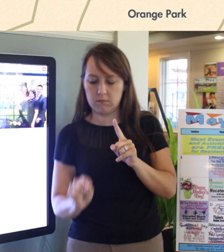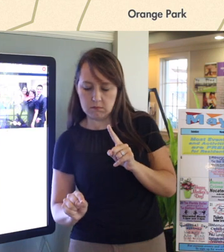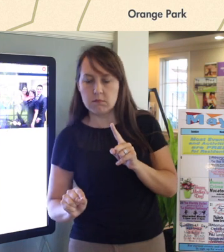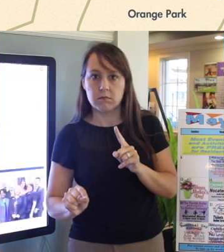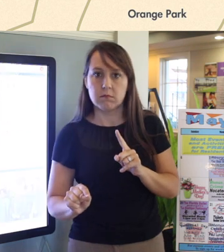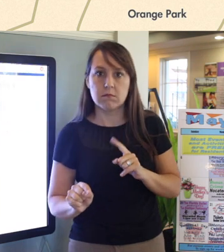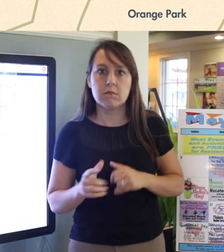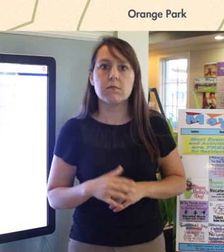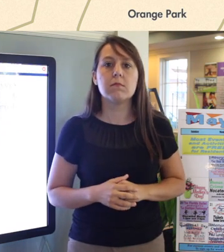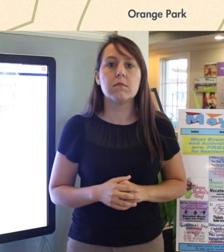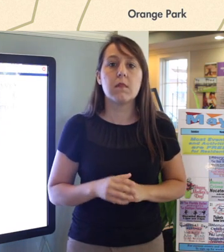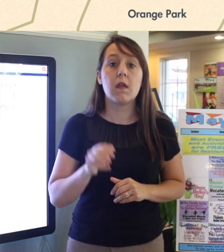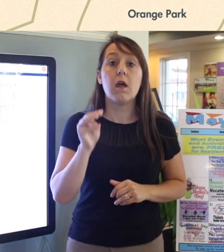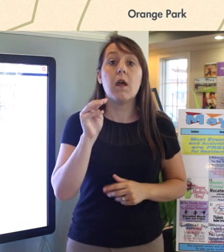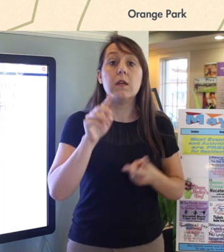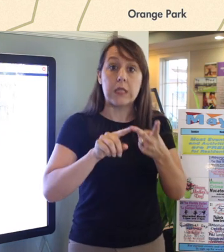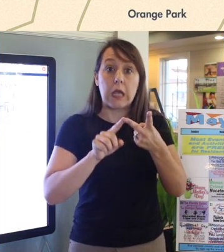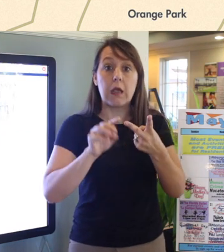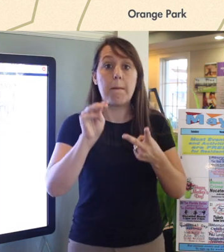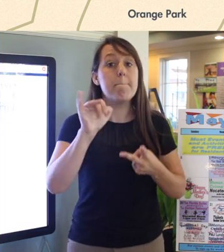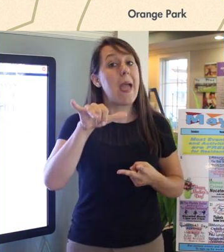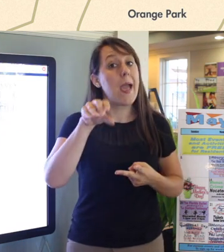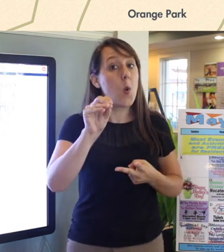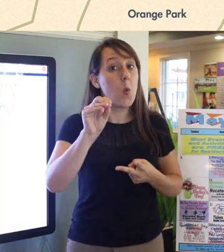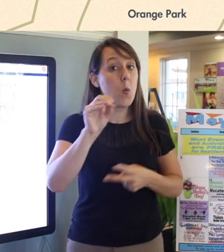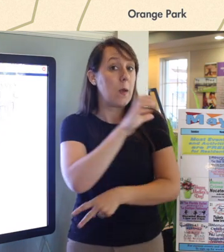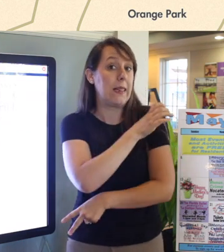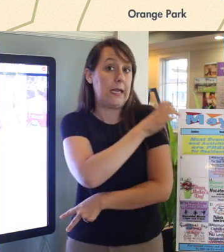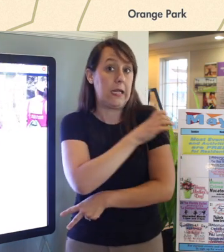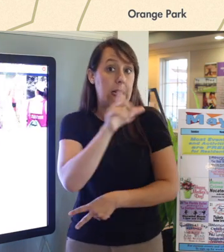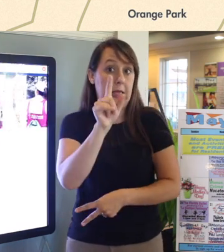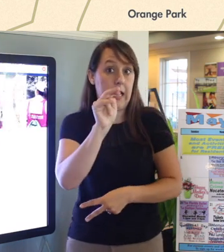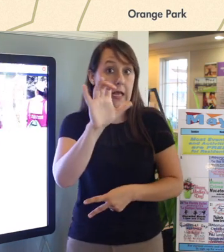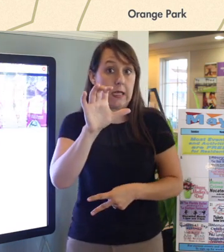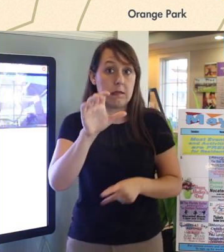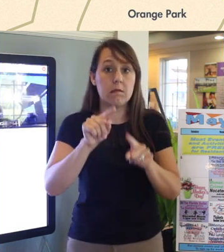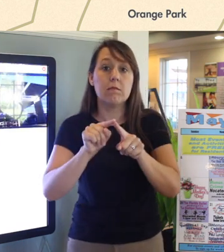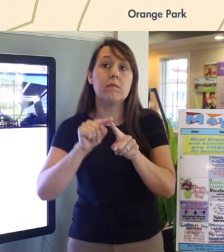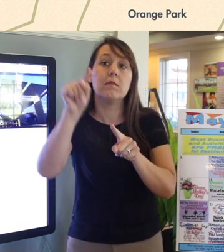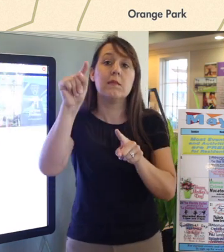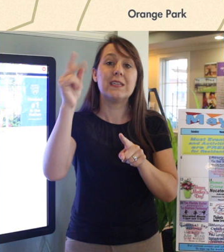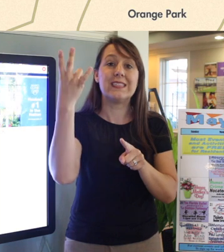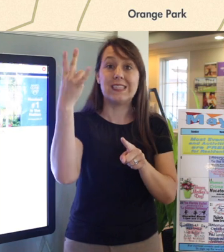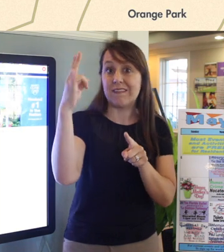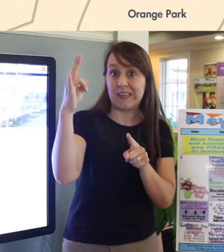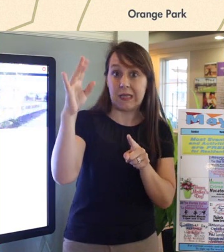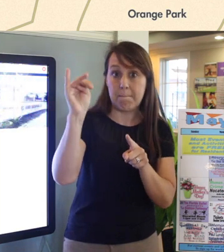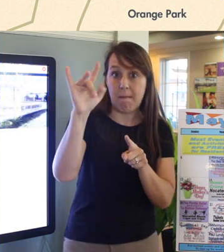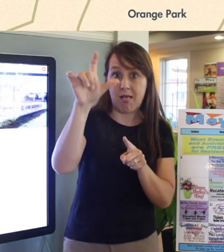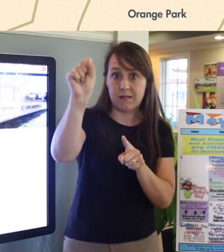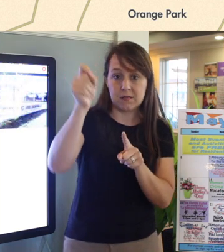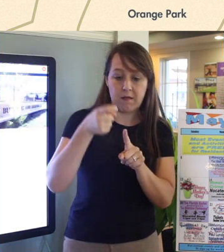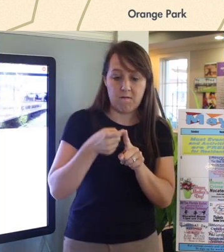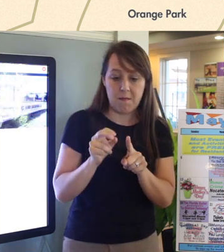The Mayo Clinic is also very close, just 17 miles from Nocatee